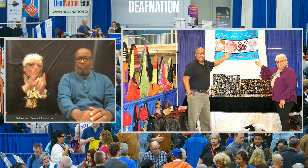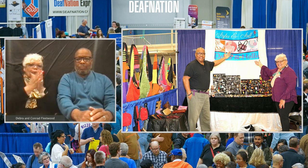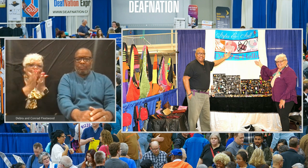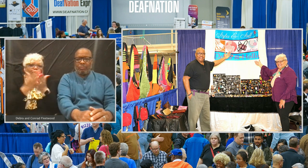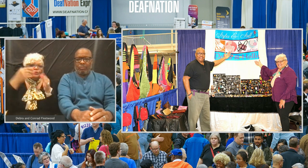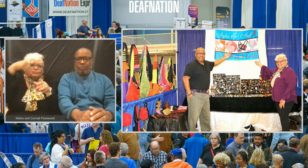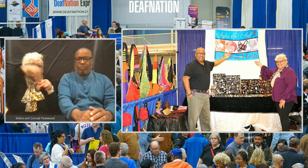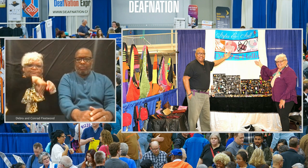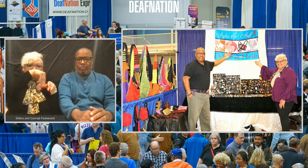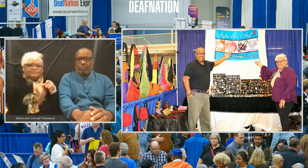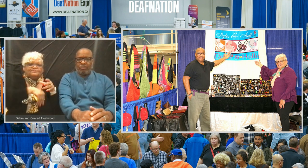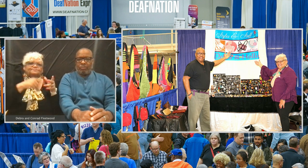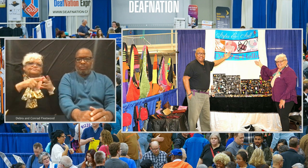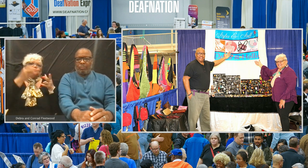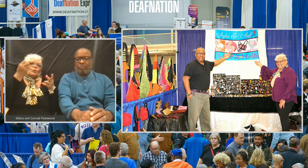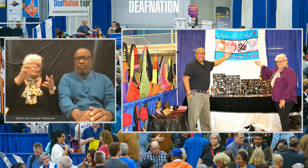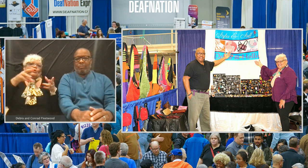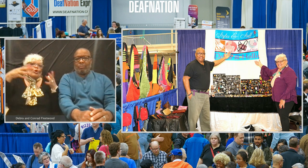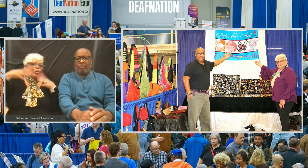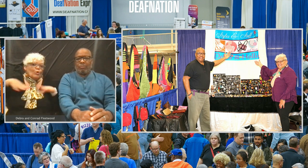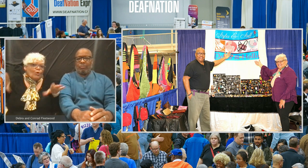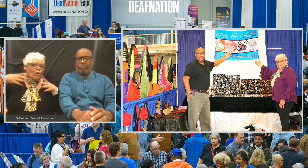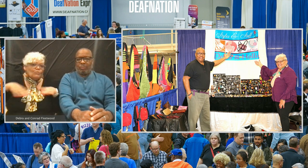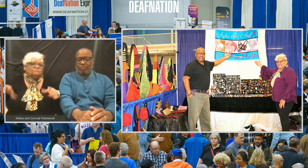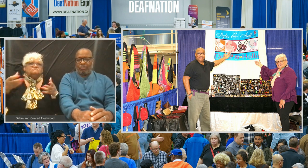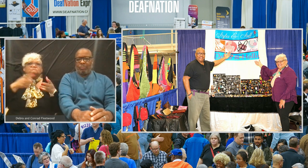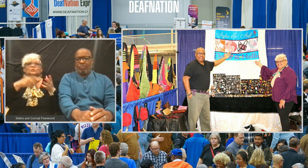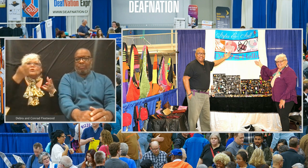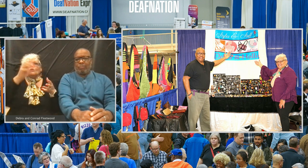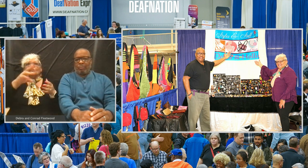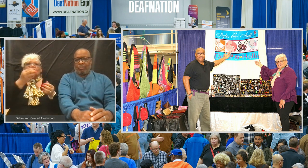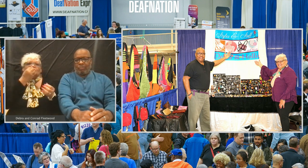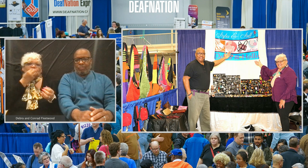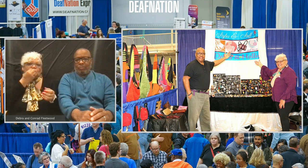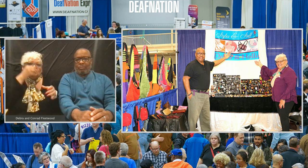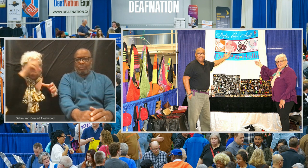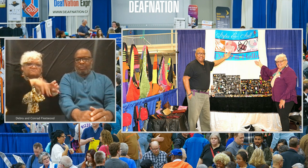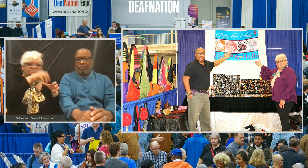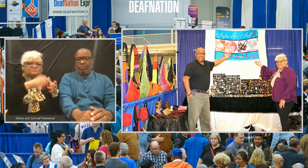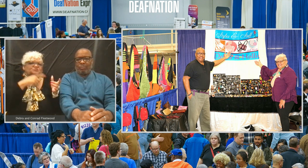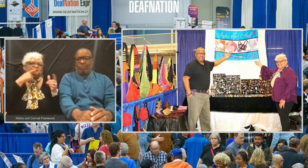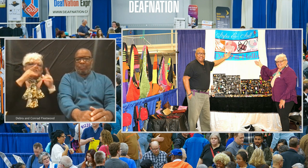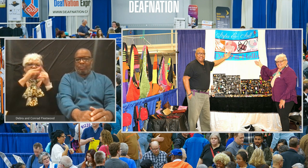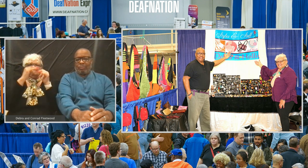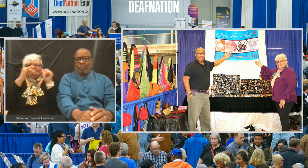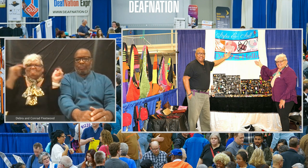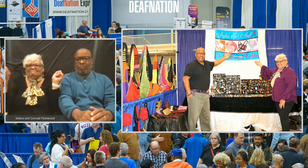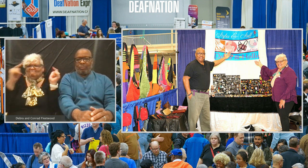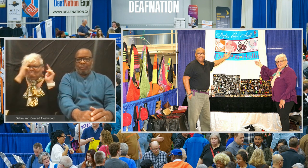to put books in, clothes, food, all kinds of things.